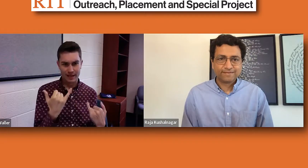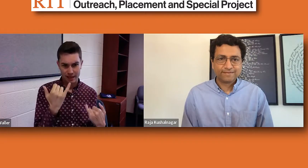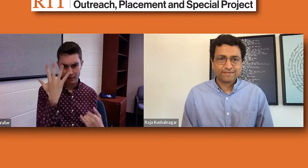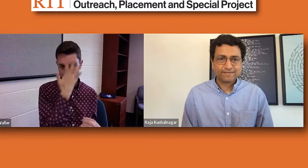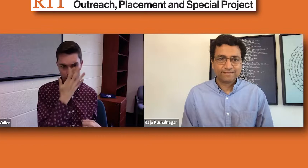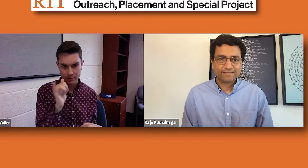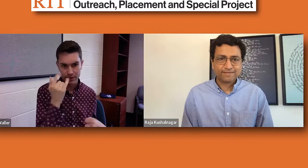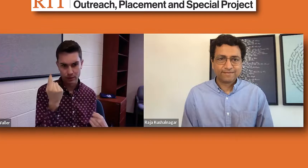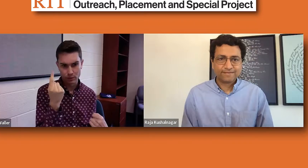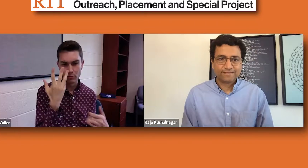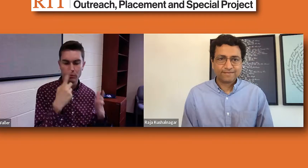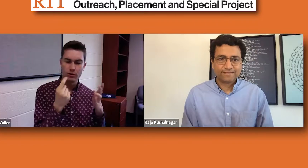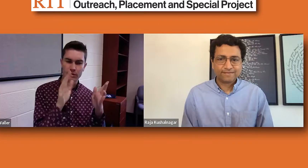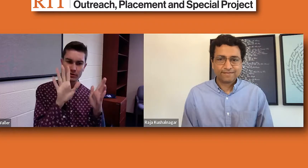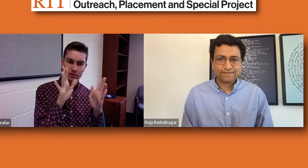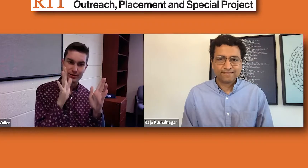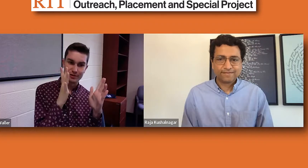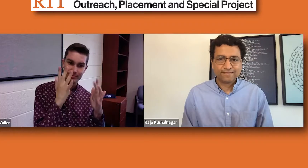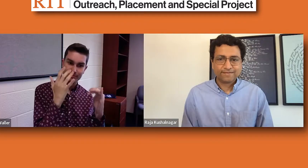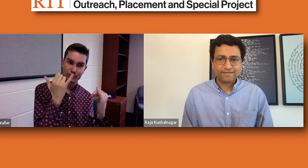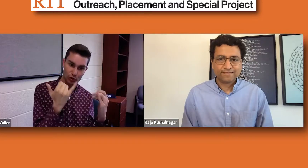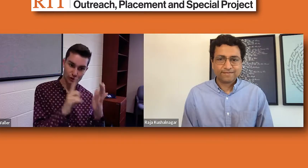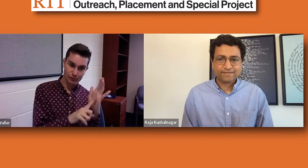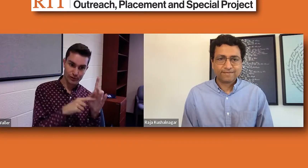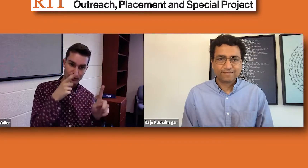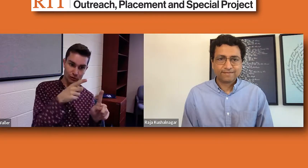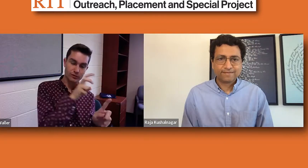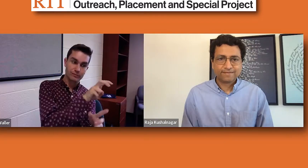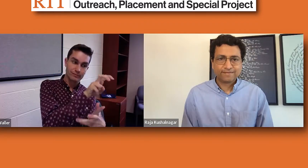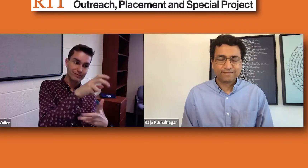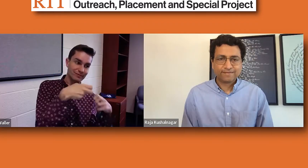I'd like to hear a little bit about your research right now.